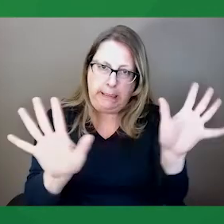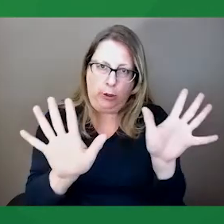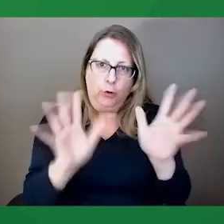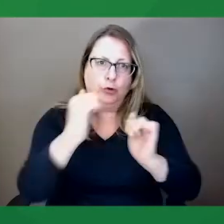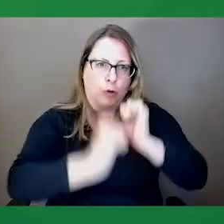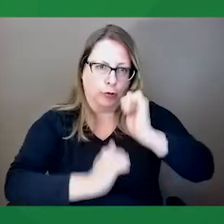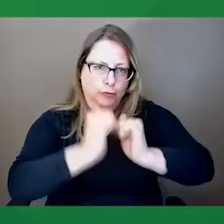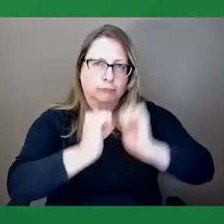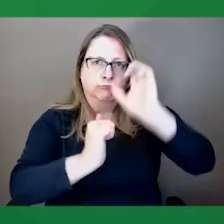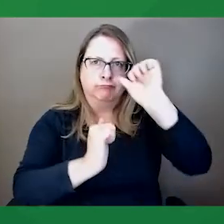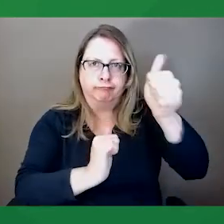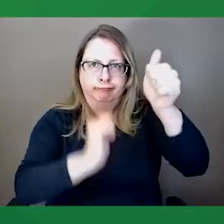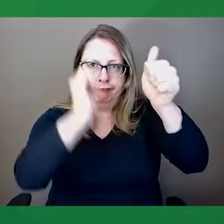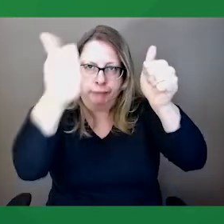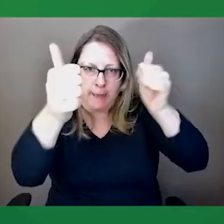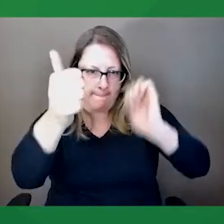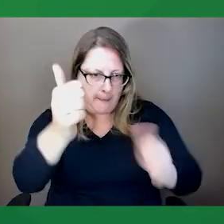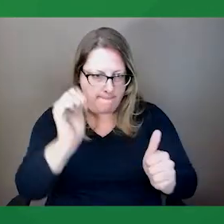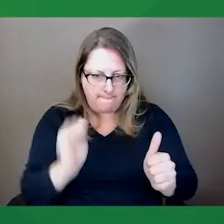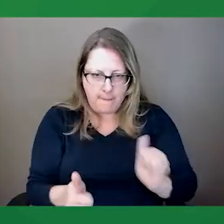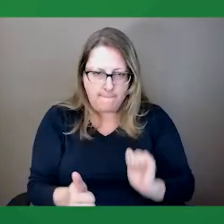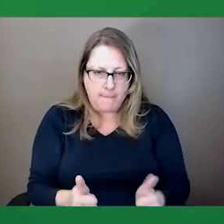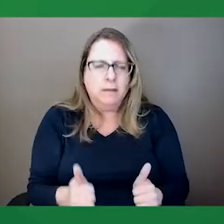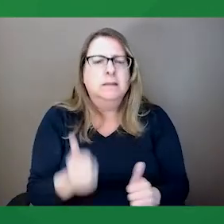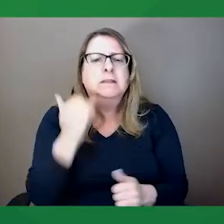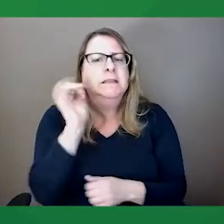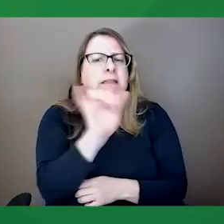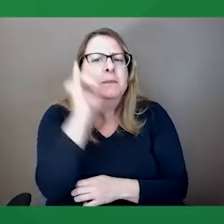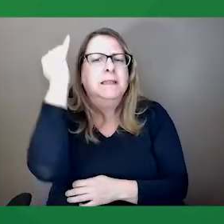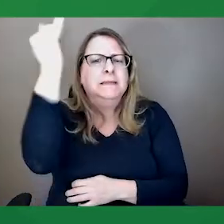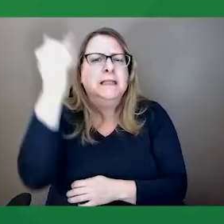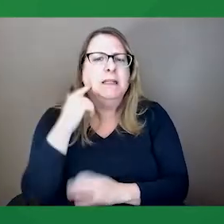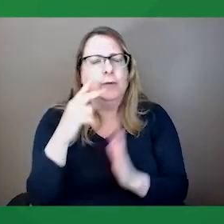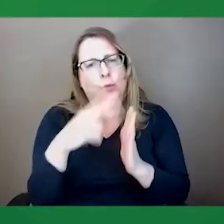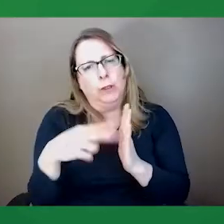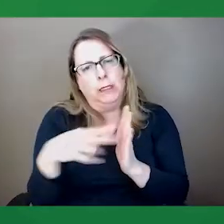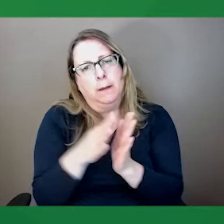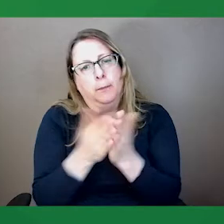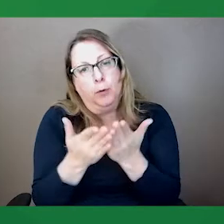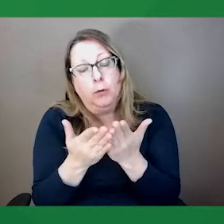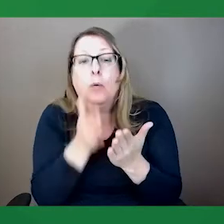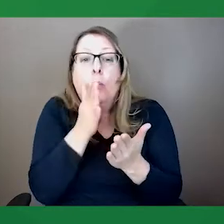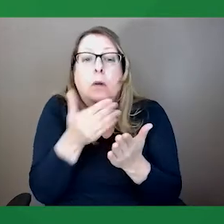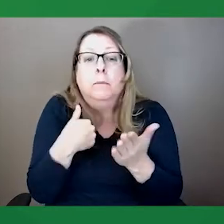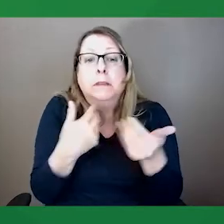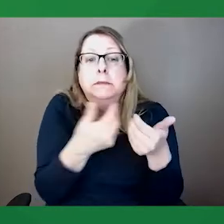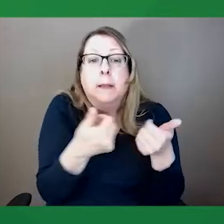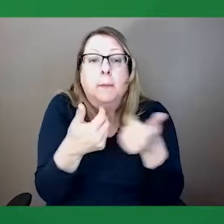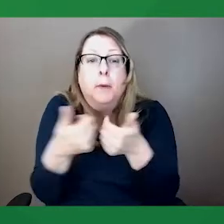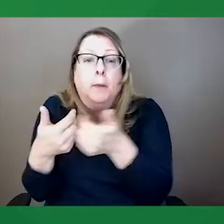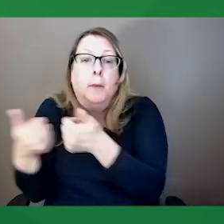we should provide a clear structure of the document. So imagine you're reading a book,